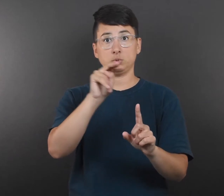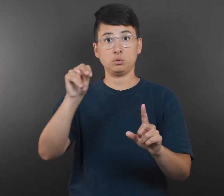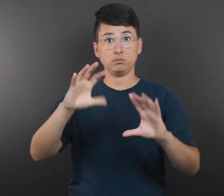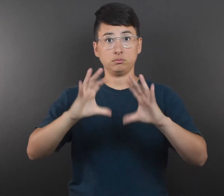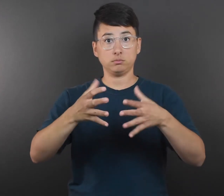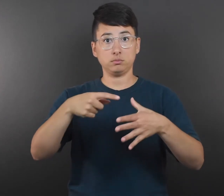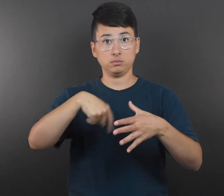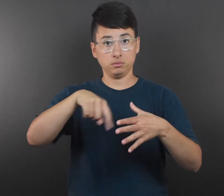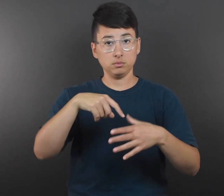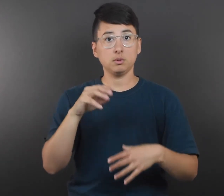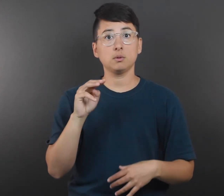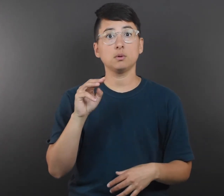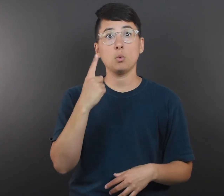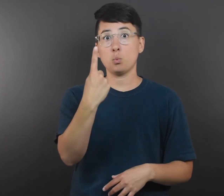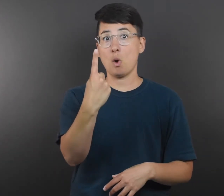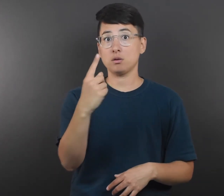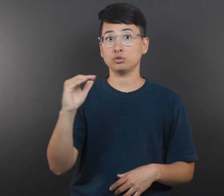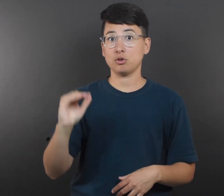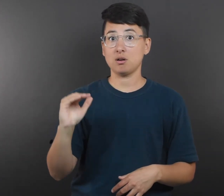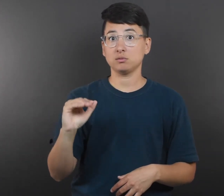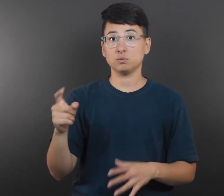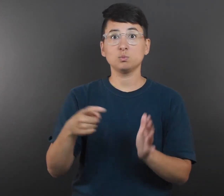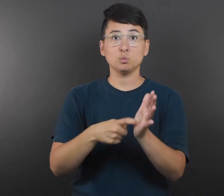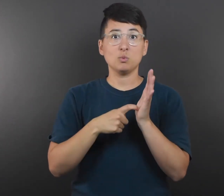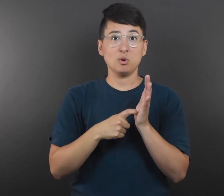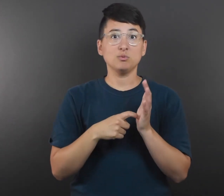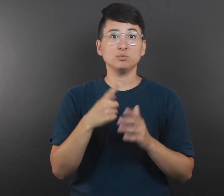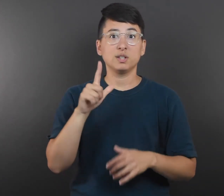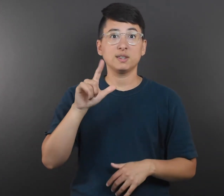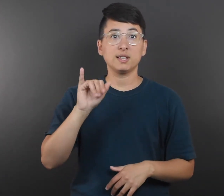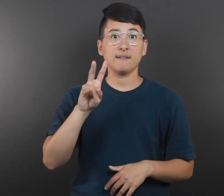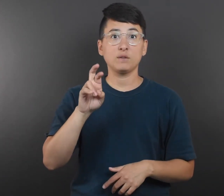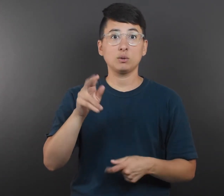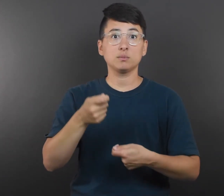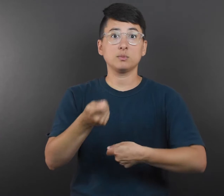Among the Minnesota cases, one child required a liver transplant